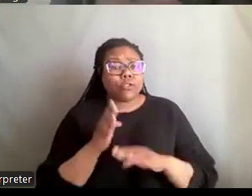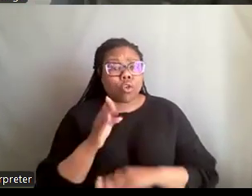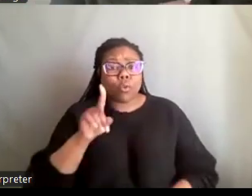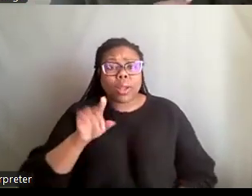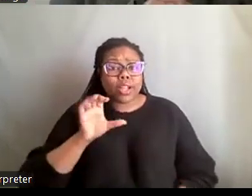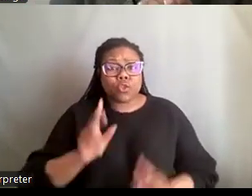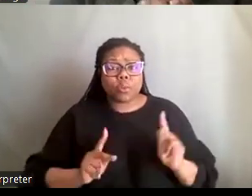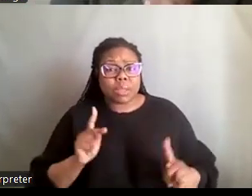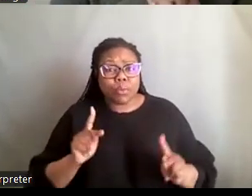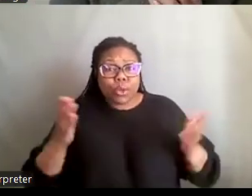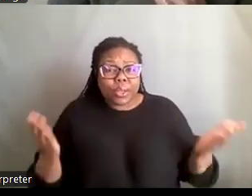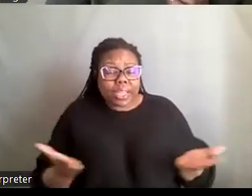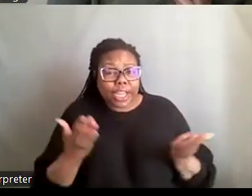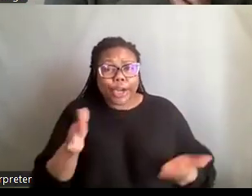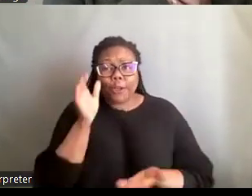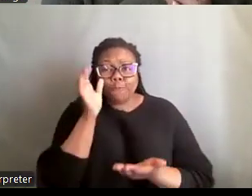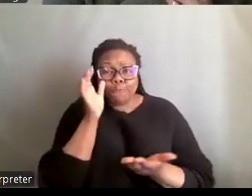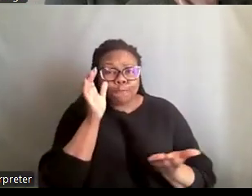Eastern time and there are over 100 people tuned in to